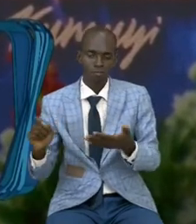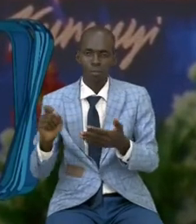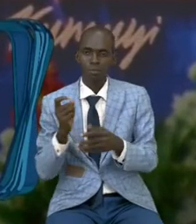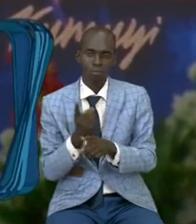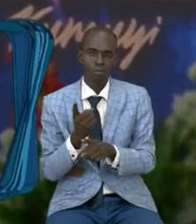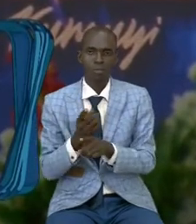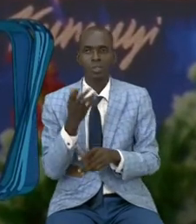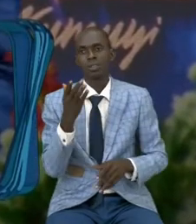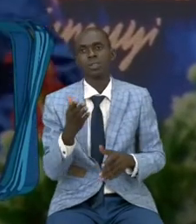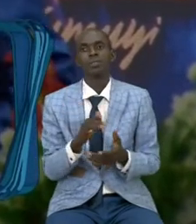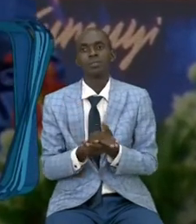a change has come to your life